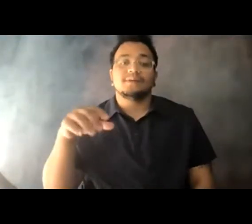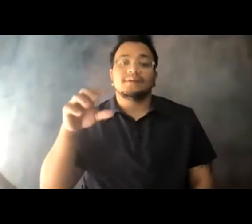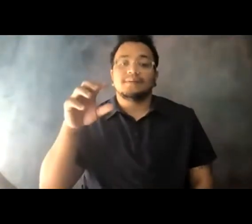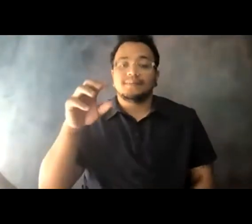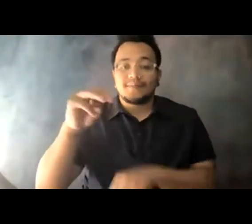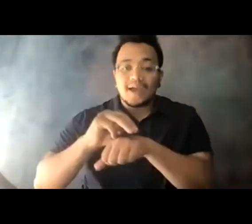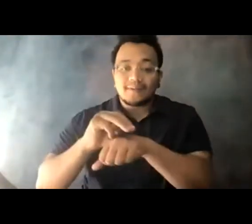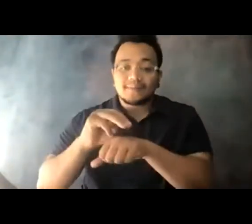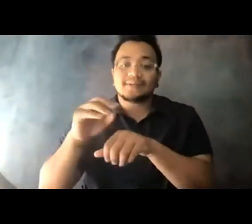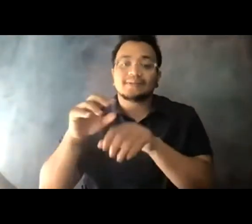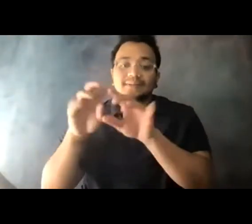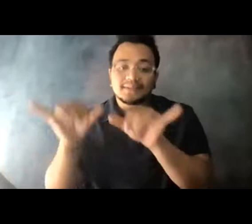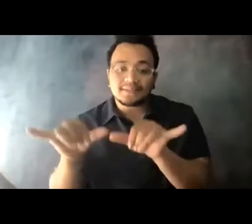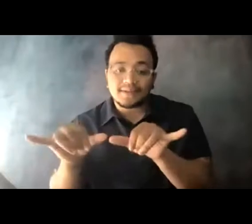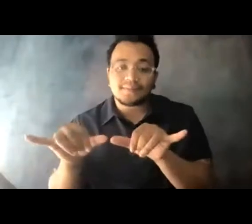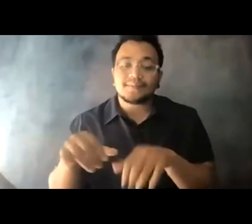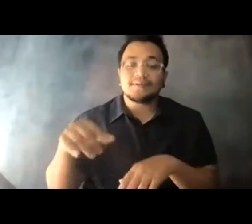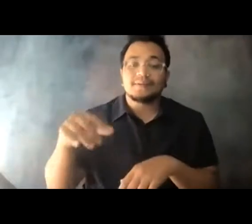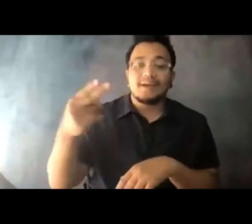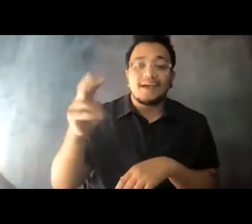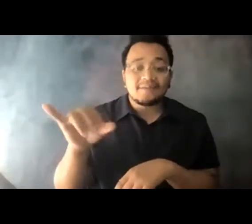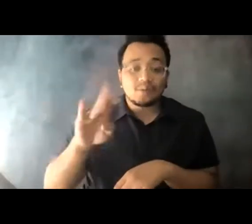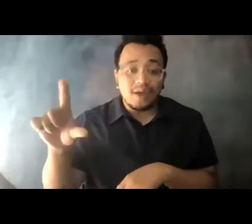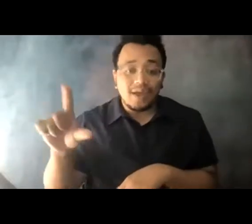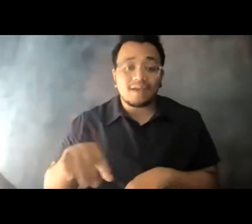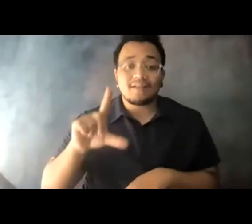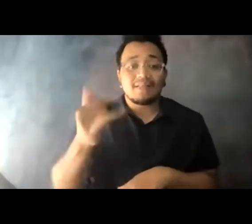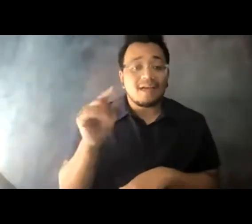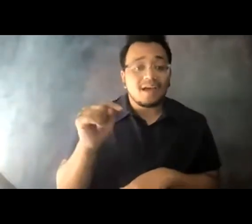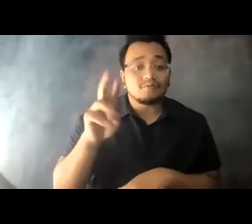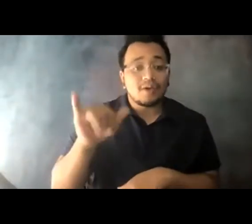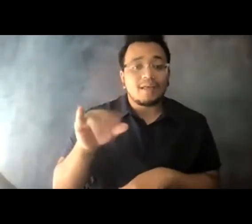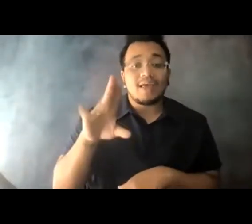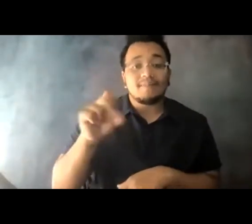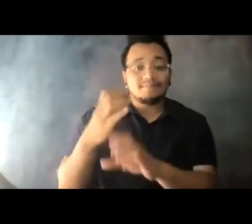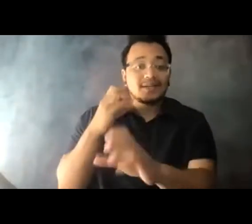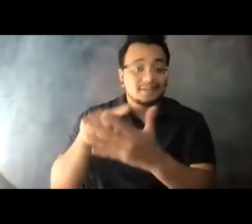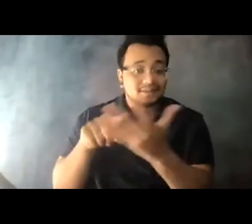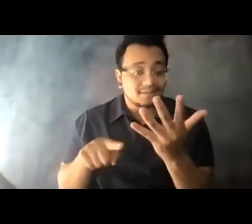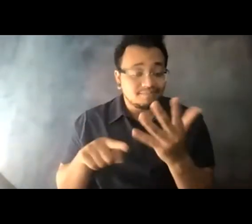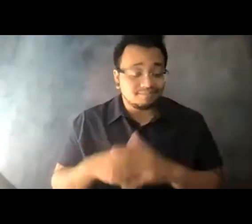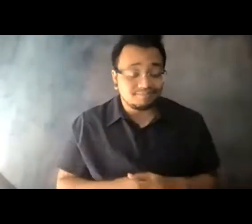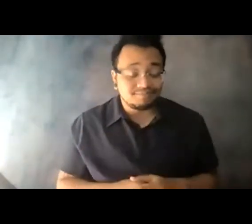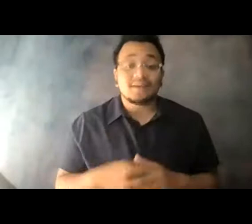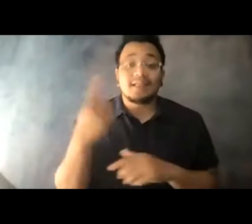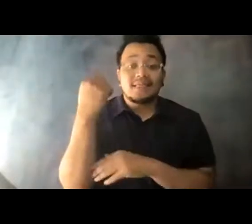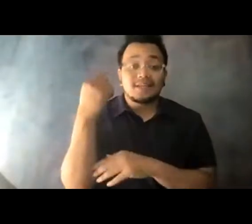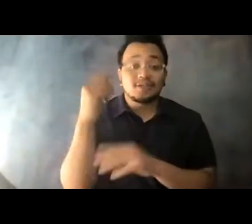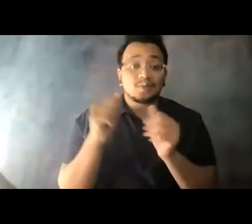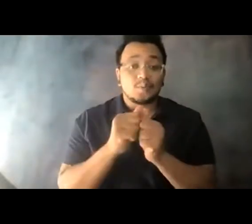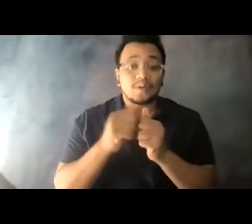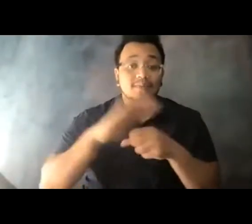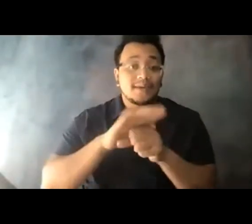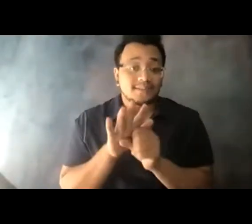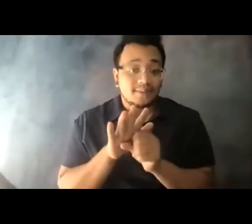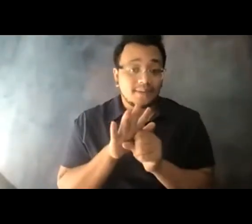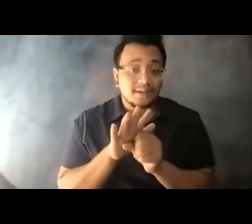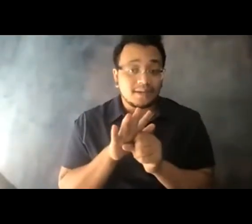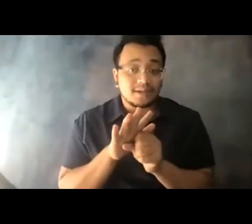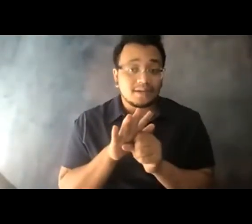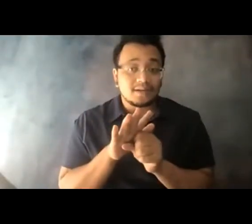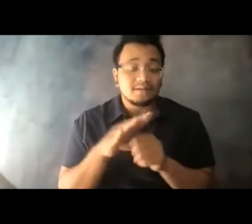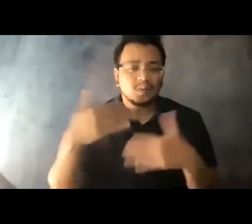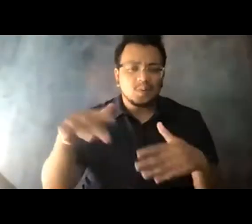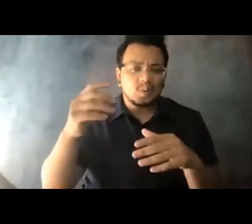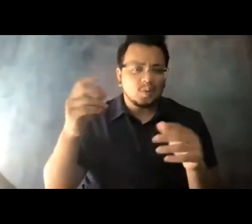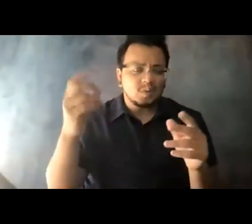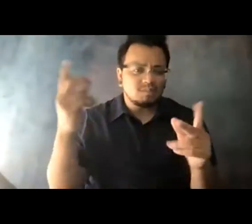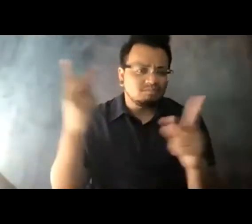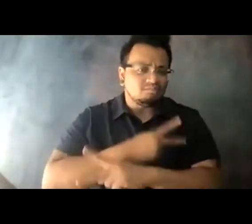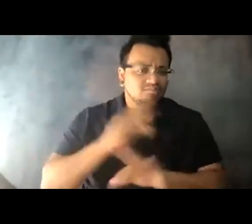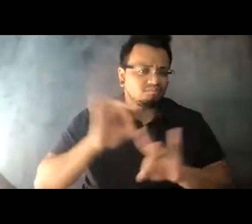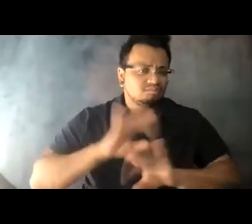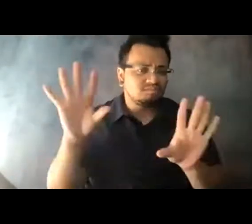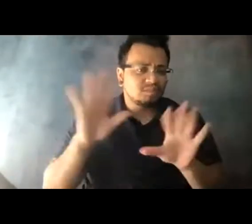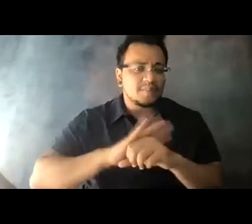14:07:28 Last year, with the pandemic, during the worst of the pandemic, Miami-Dade County